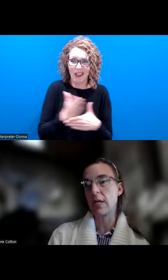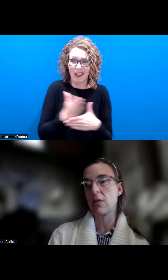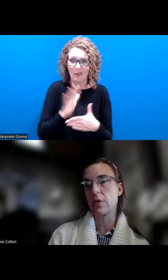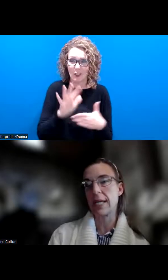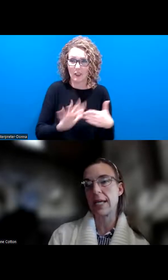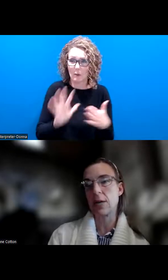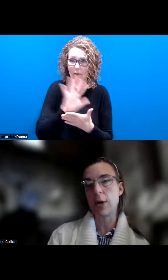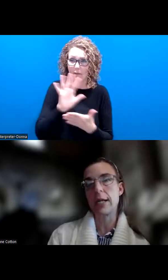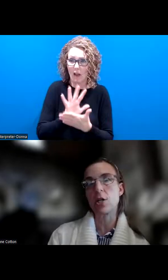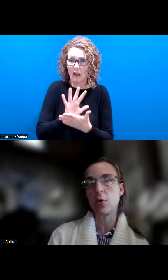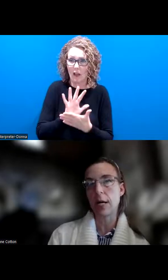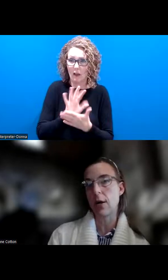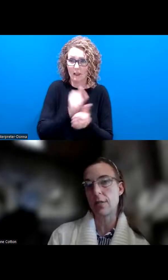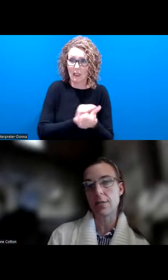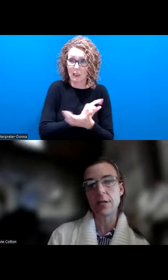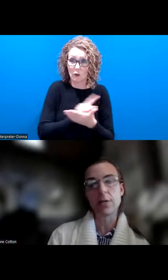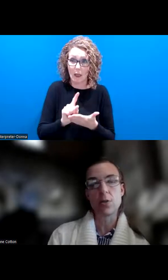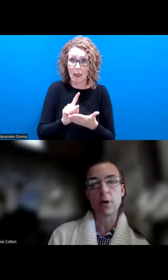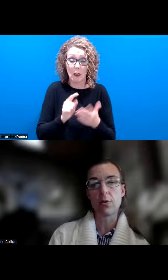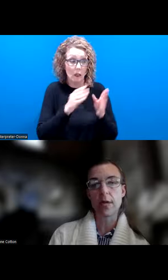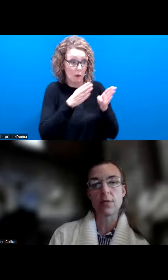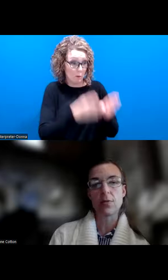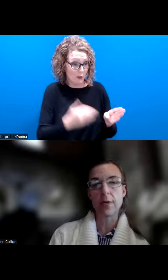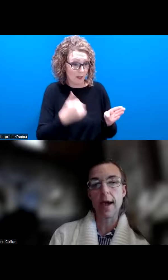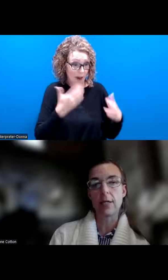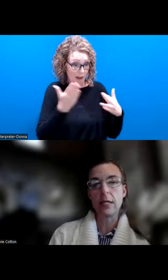enjoy caregiving and find it very fulfill